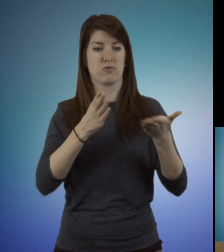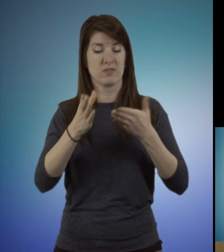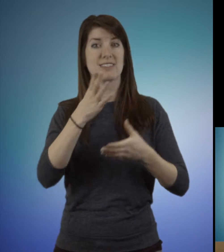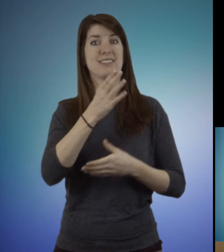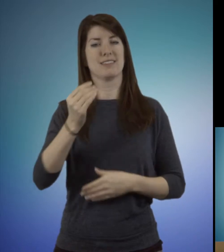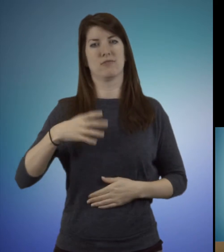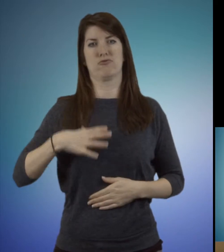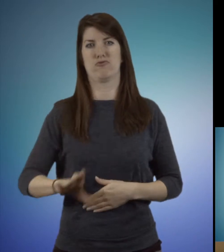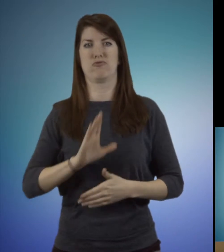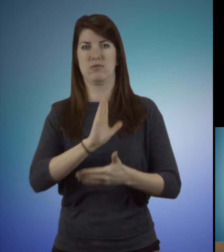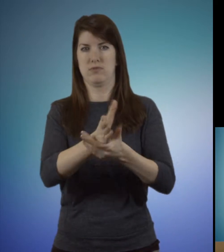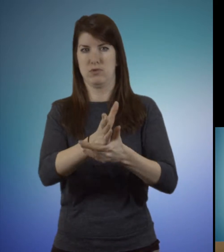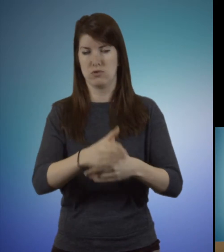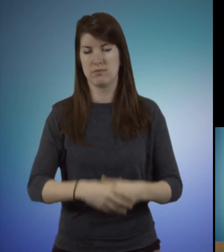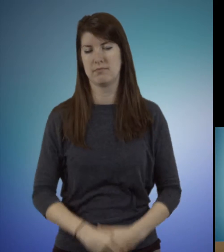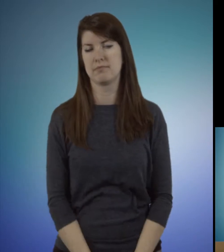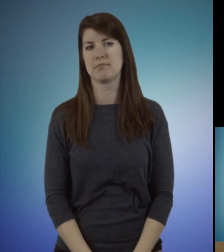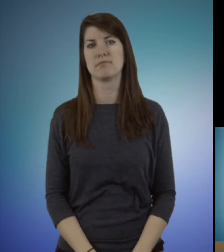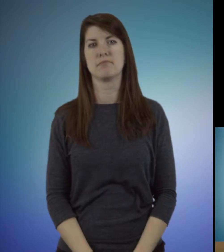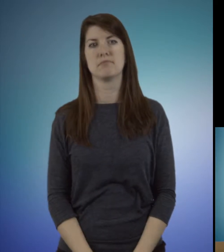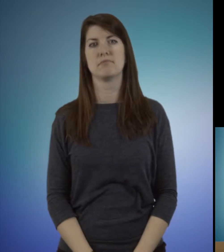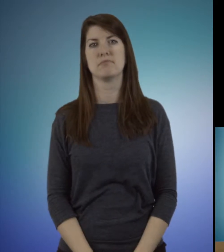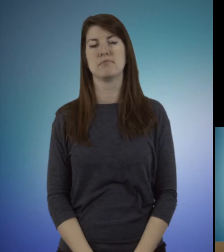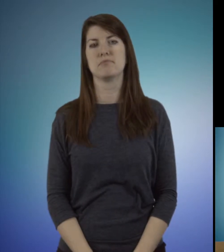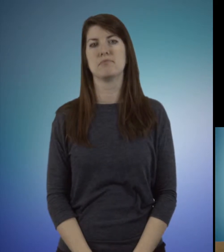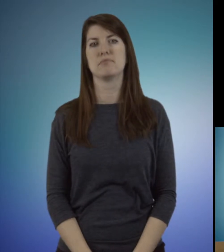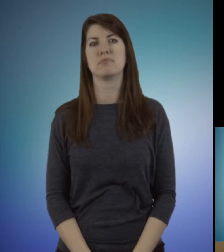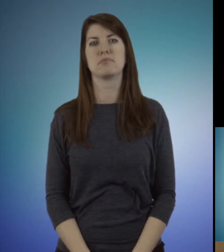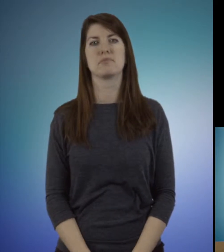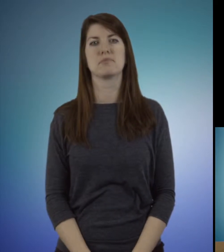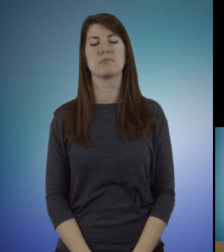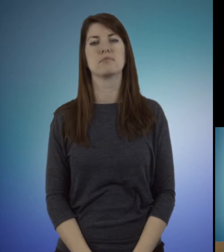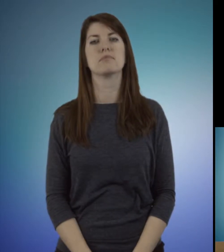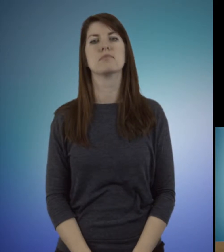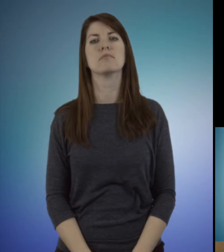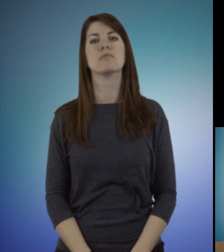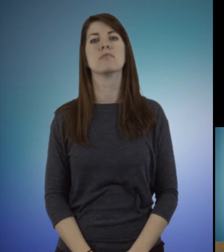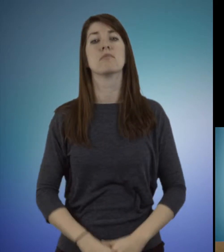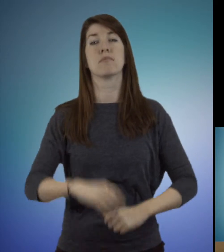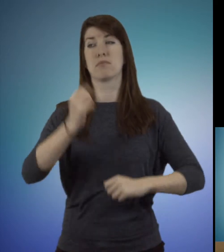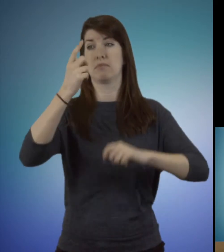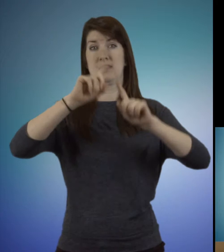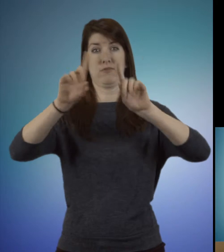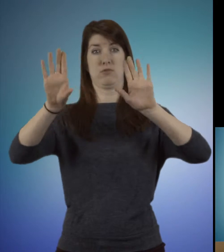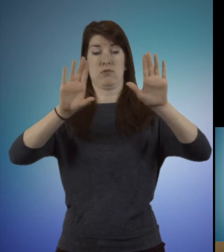There is a difference between speech versus language.